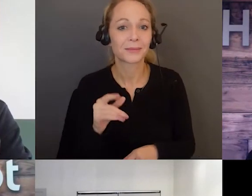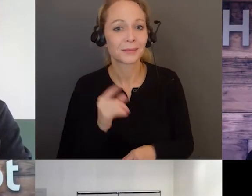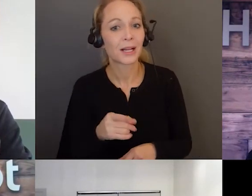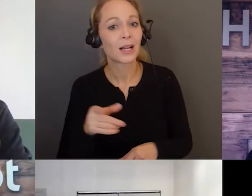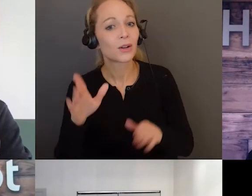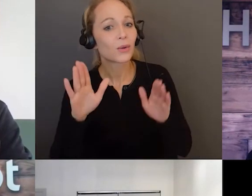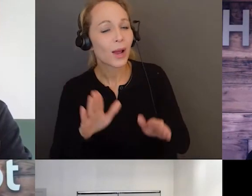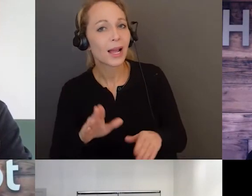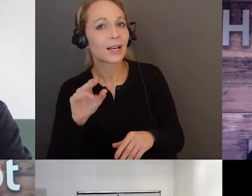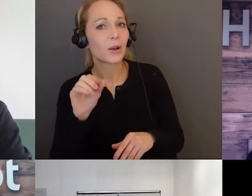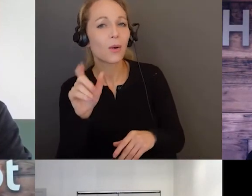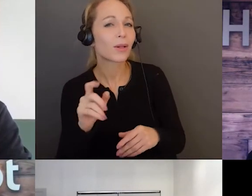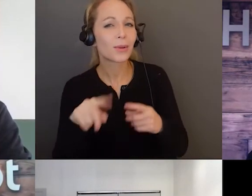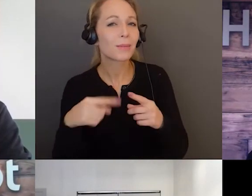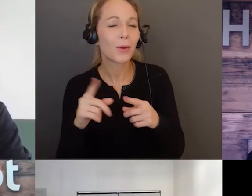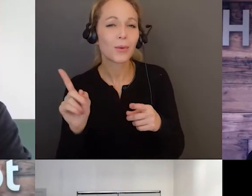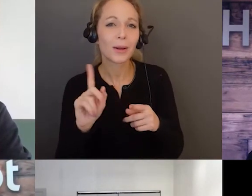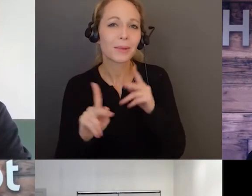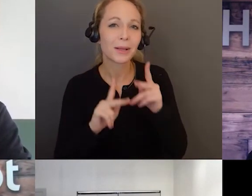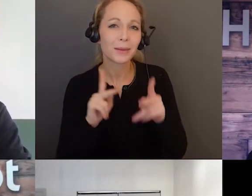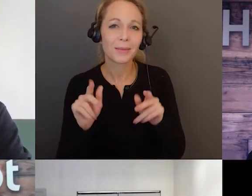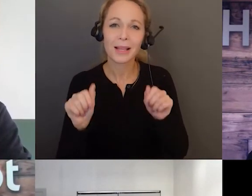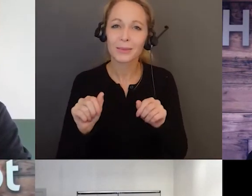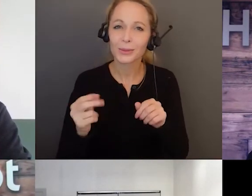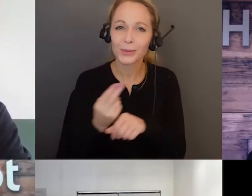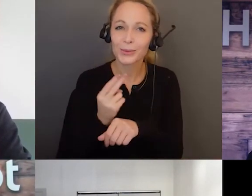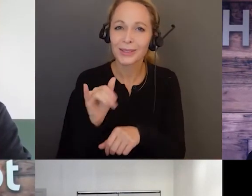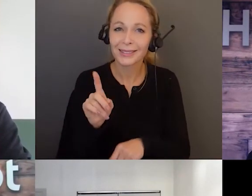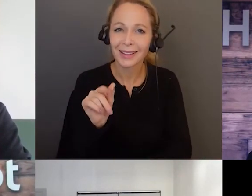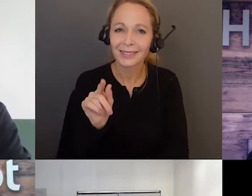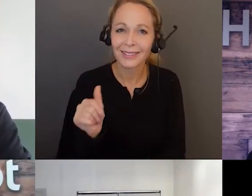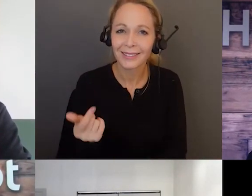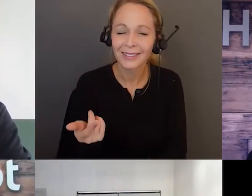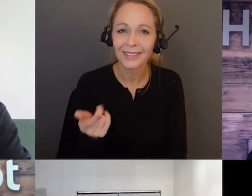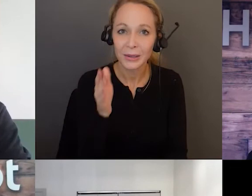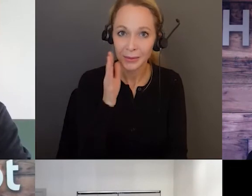HOW ABOUT WHERE ARE FOLKS GOING TO BE ABLE TO USE THIS DATA?